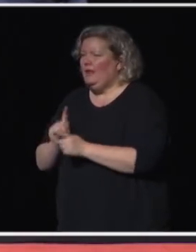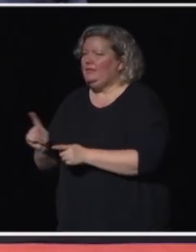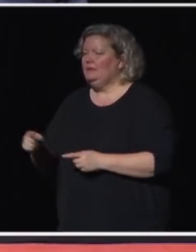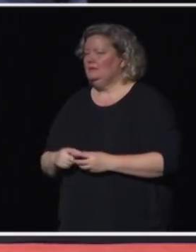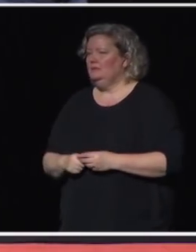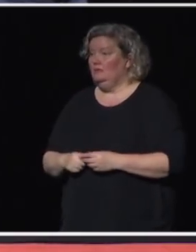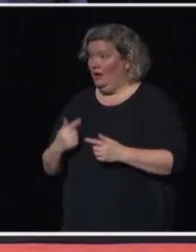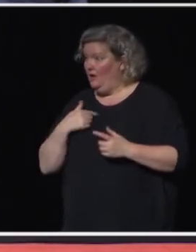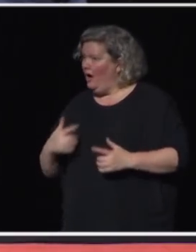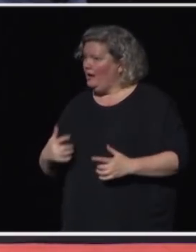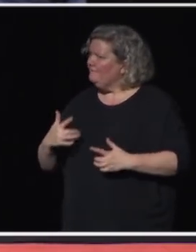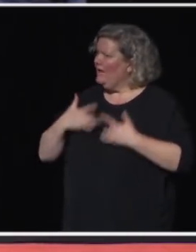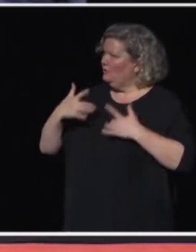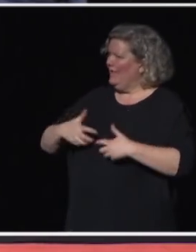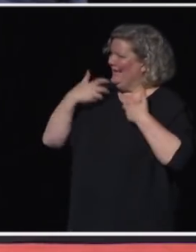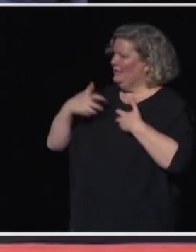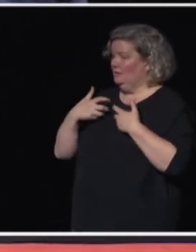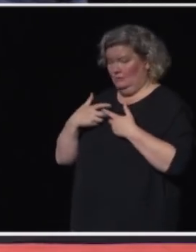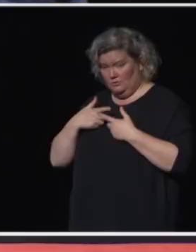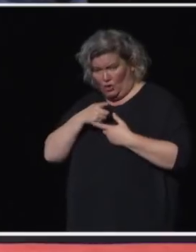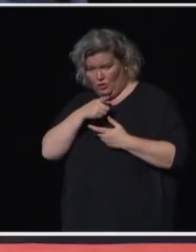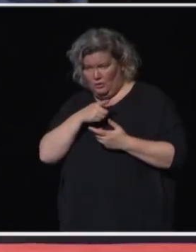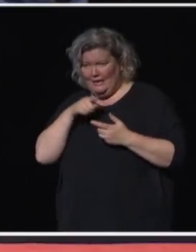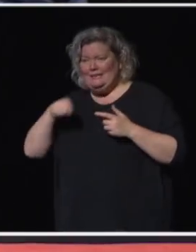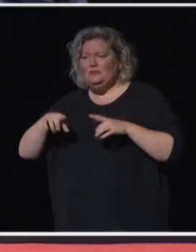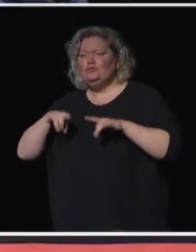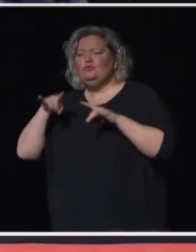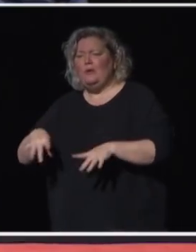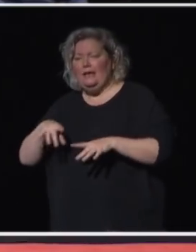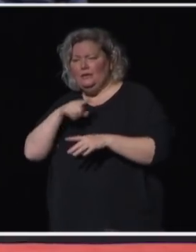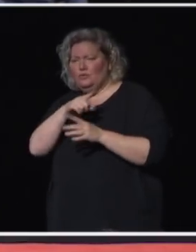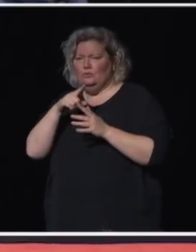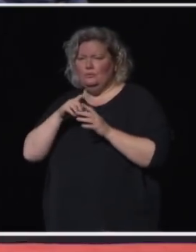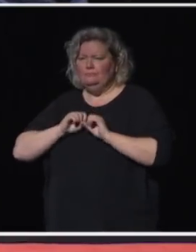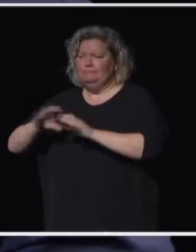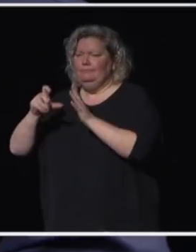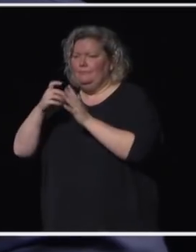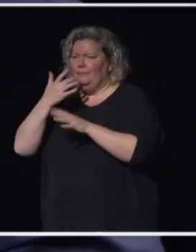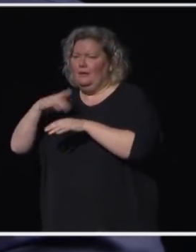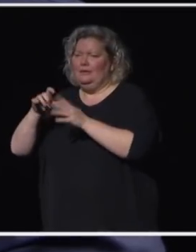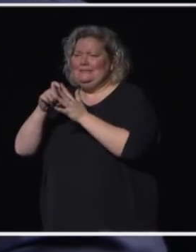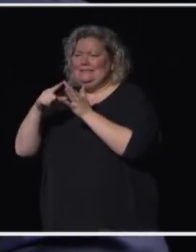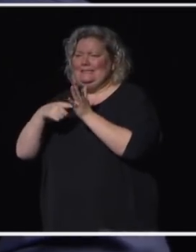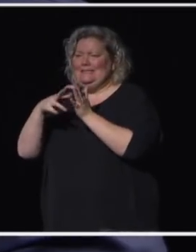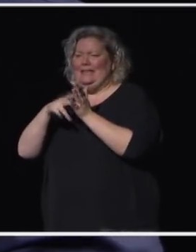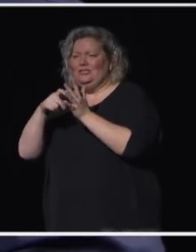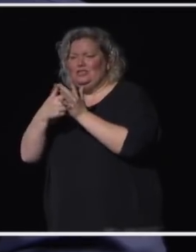And I felt it. I really felt it. You'd get detention for that in this country. You get arrested in America? Yeah, yeah, you get arrested. We have school police. They call the police on you and handcuff you.